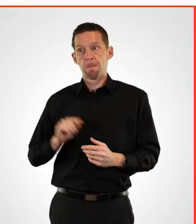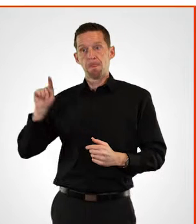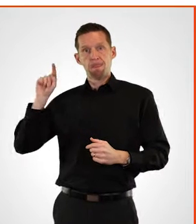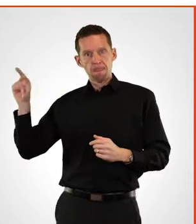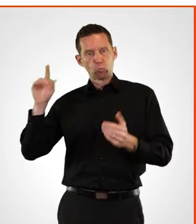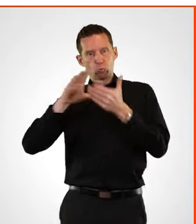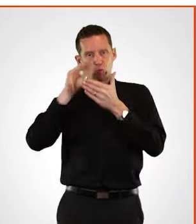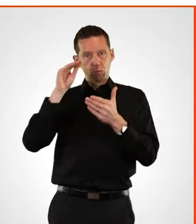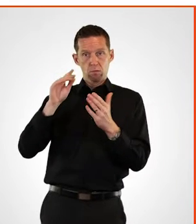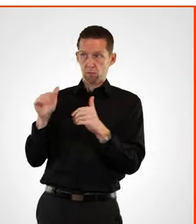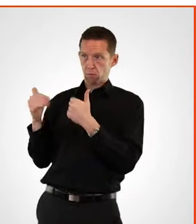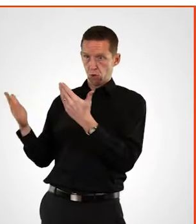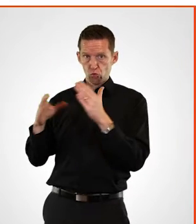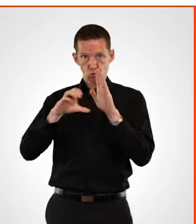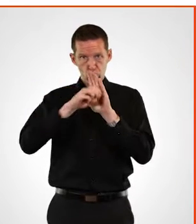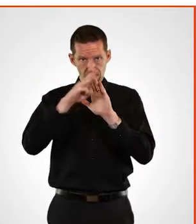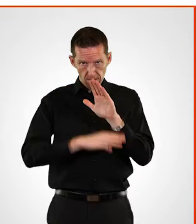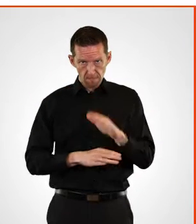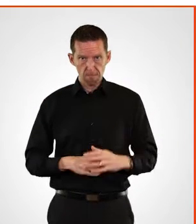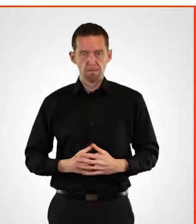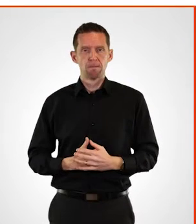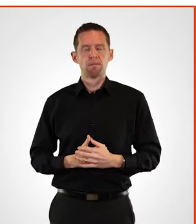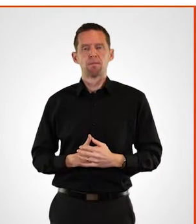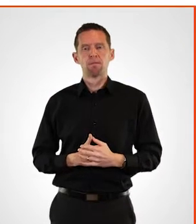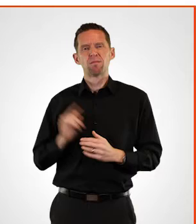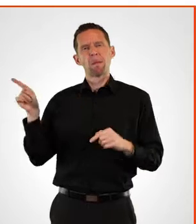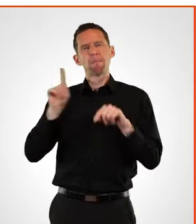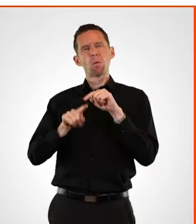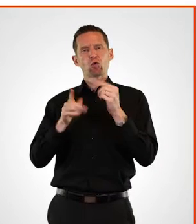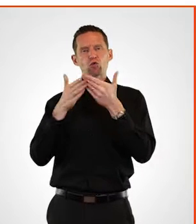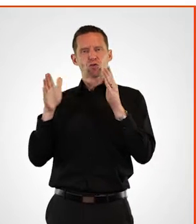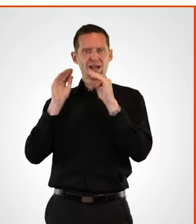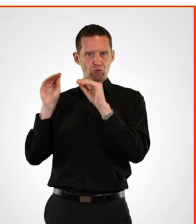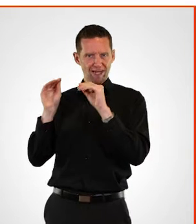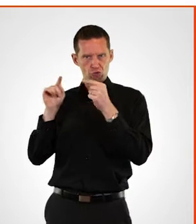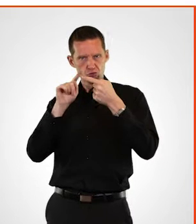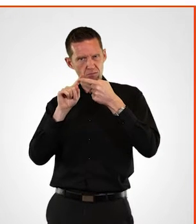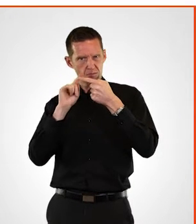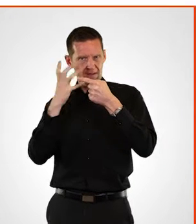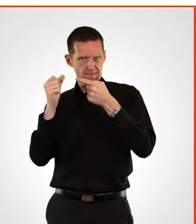That student is going to have a curriculum that is mostly general education